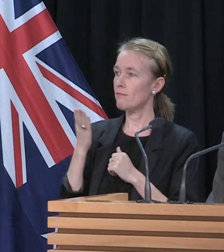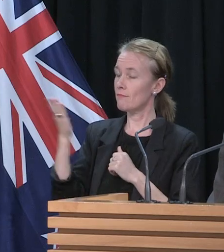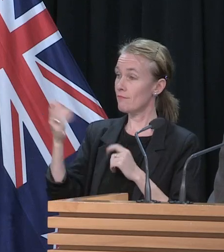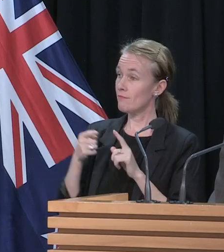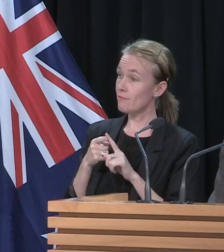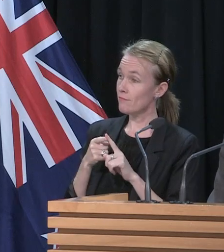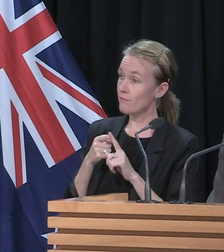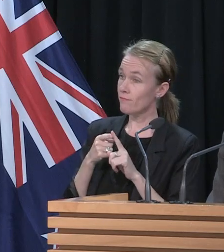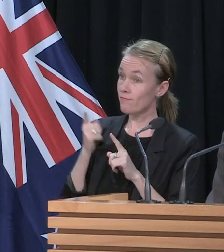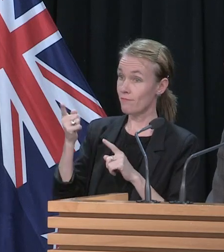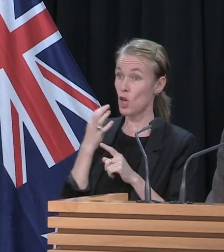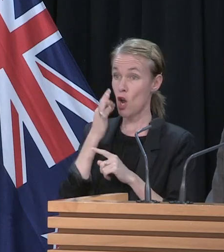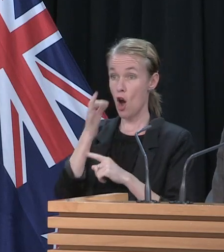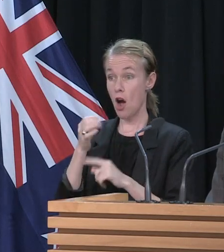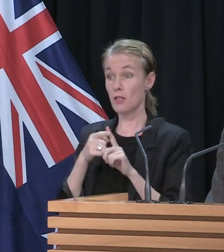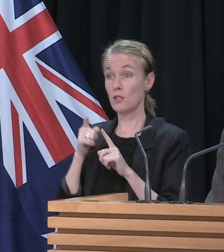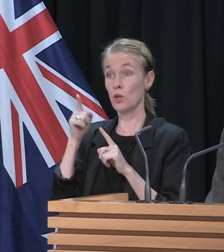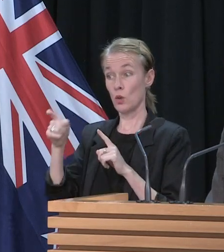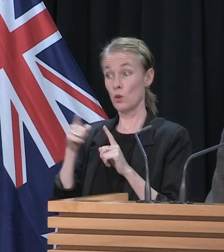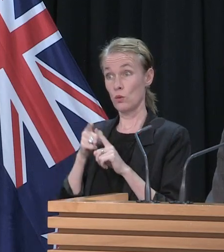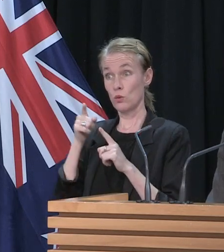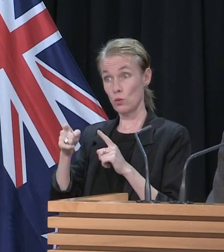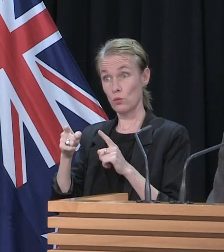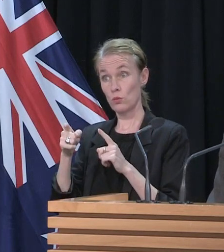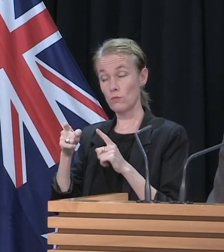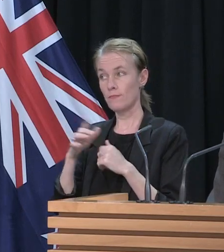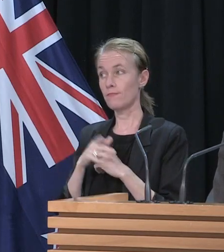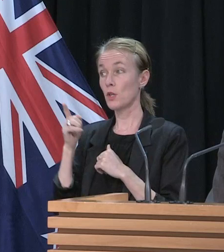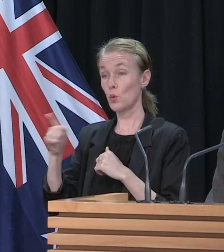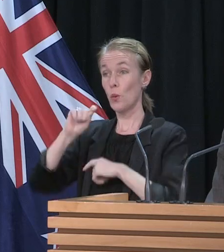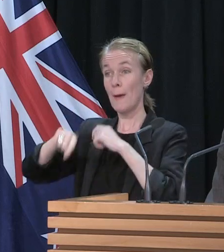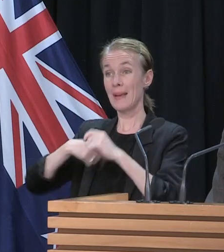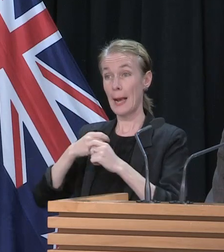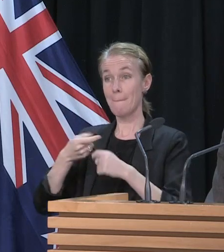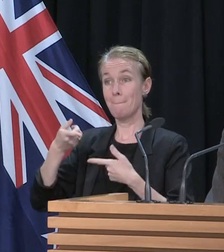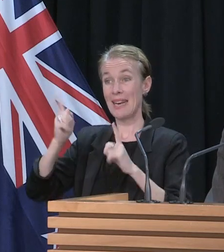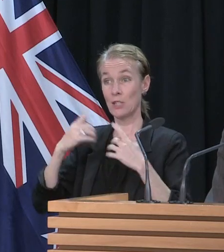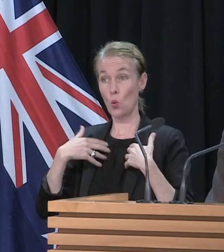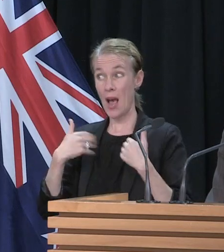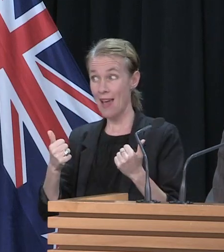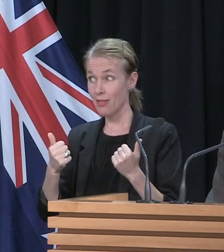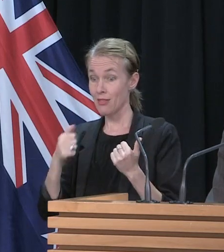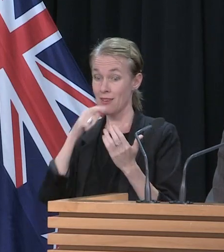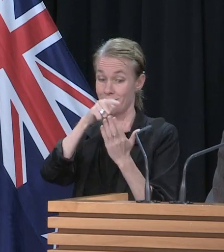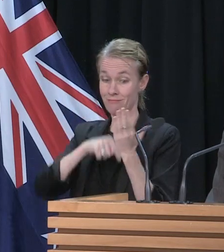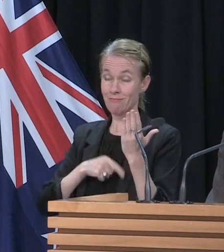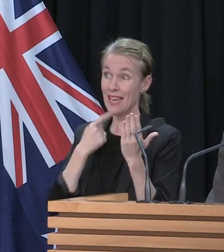well. >> Do you know your incoming Health Minister briefing will be made public?